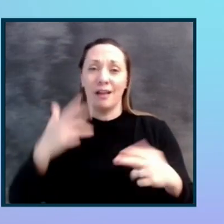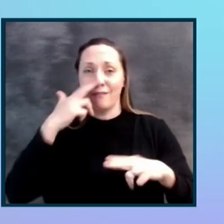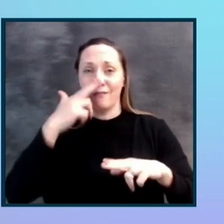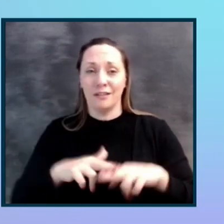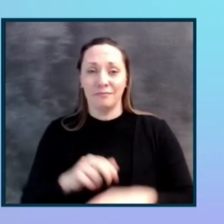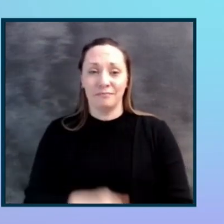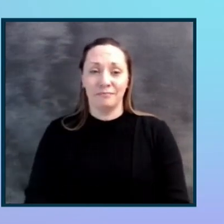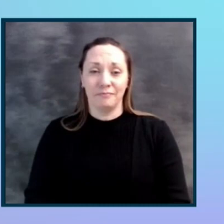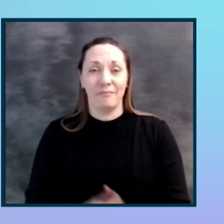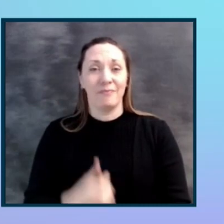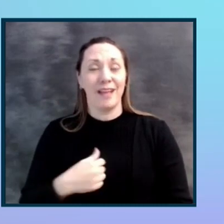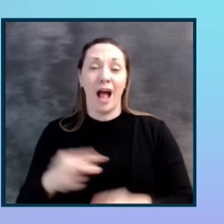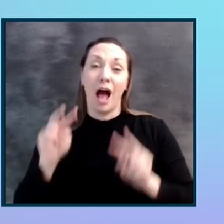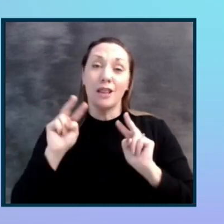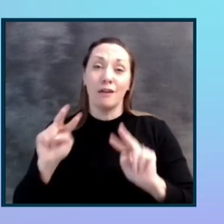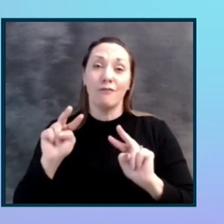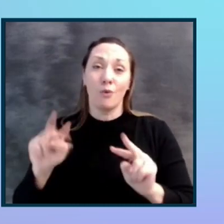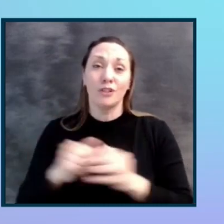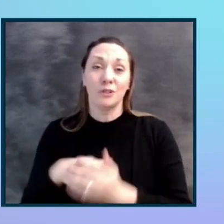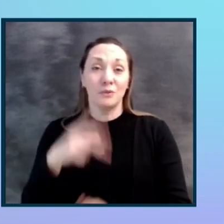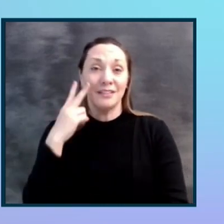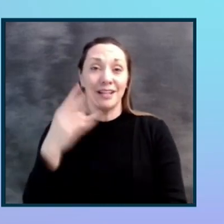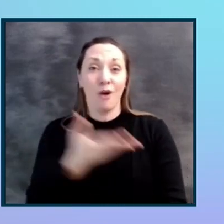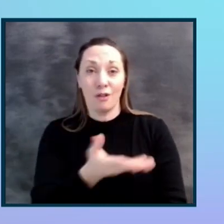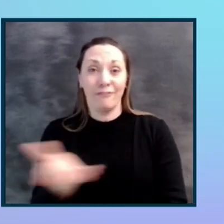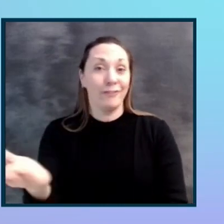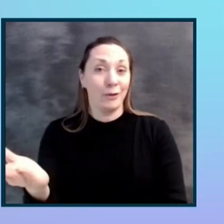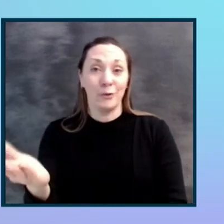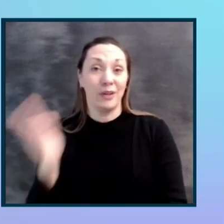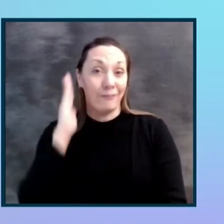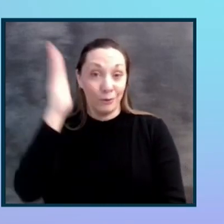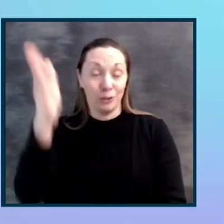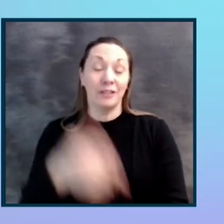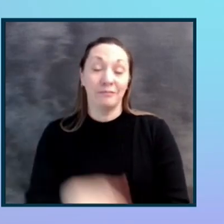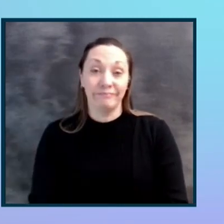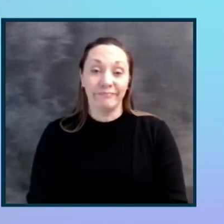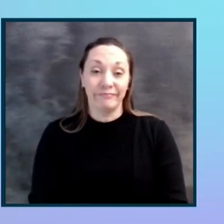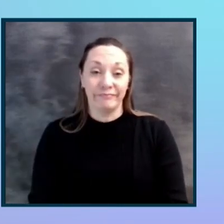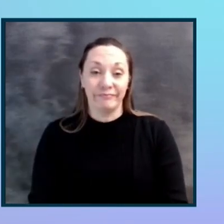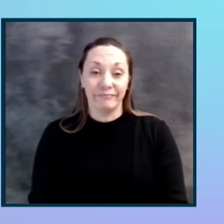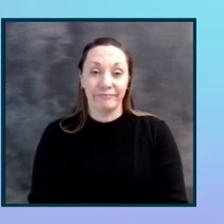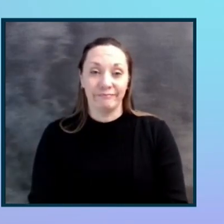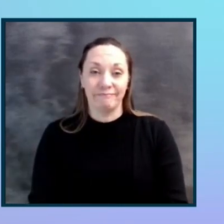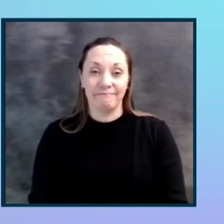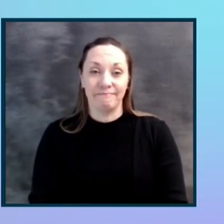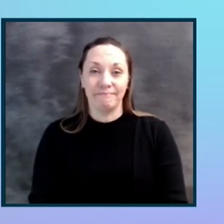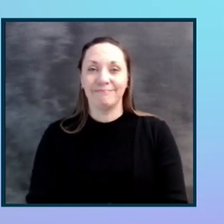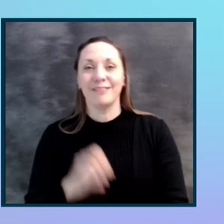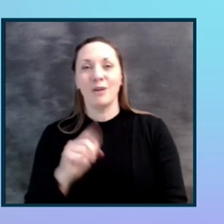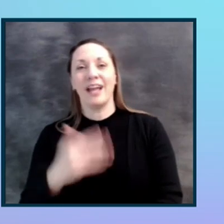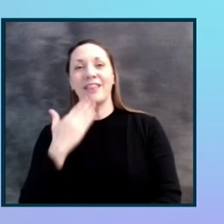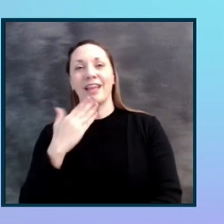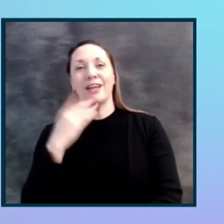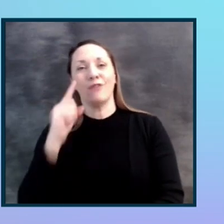I look forward to seeing all of you at some point in the future. All right, thanks attendees. Thank you, SK.